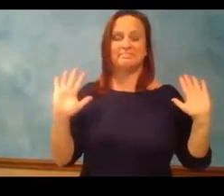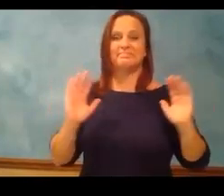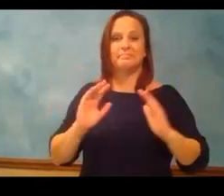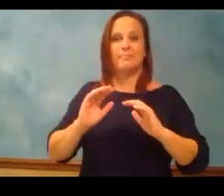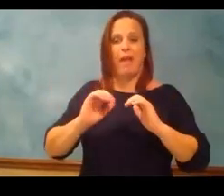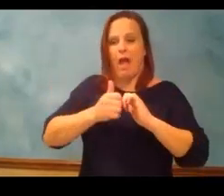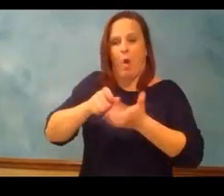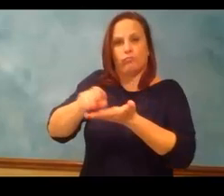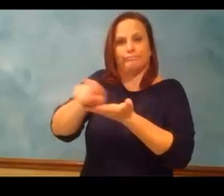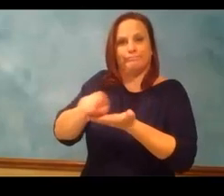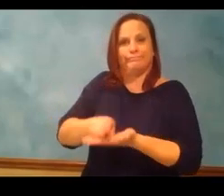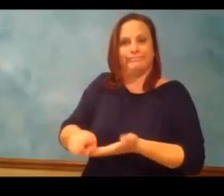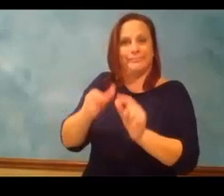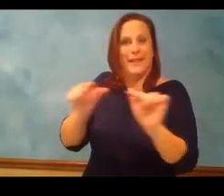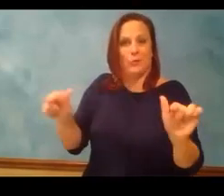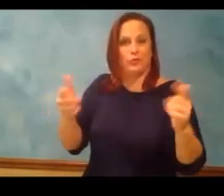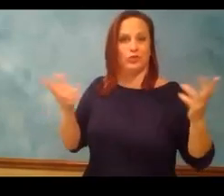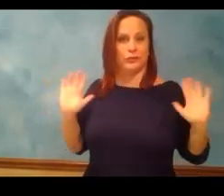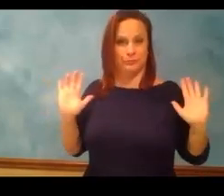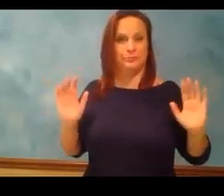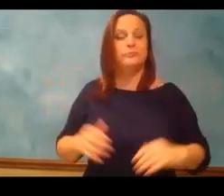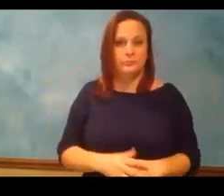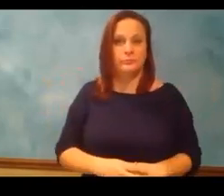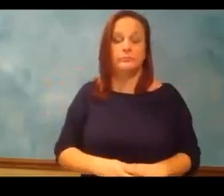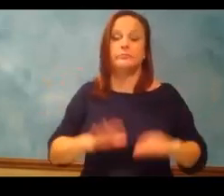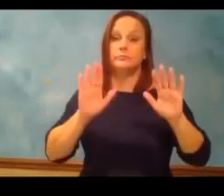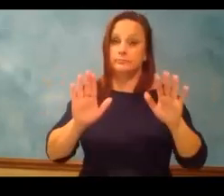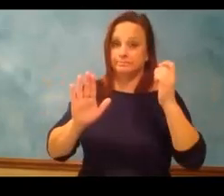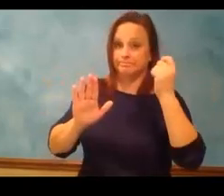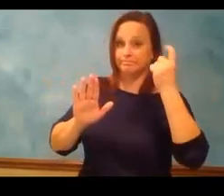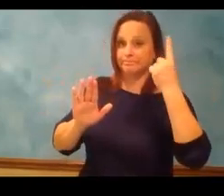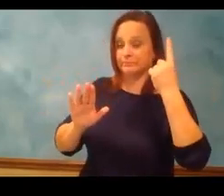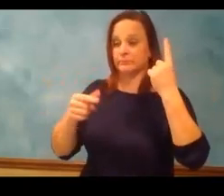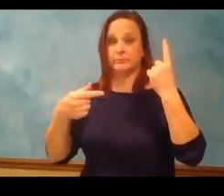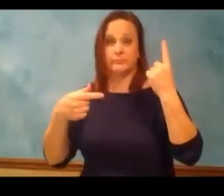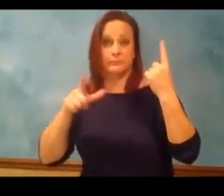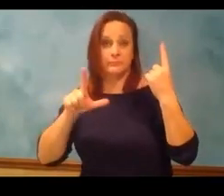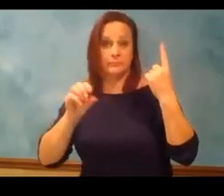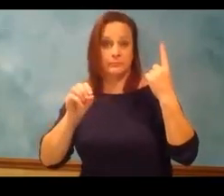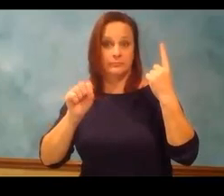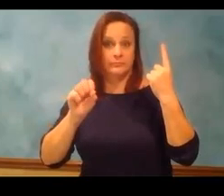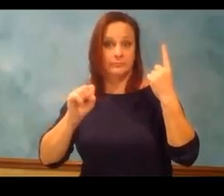It's just a tool. It's a way of writing language. That's it.